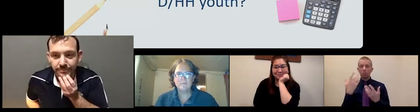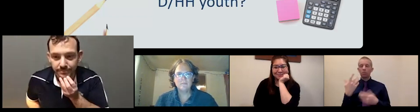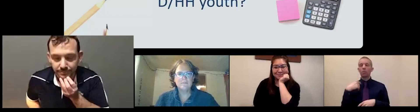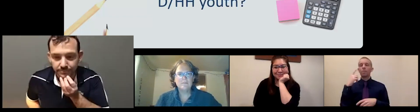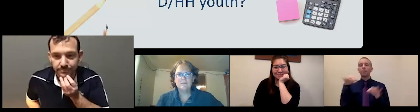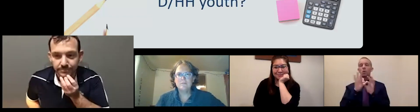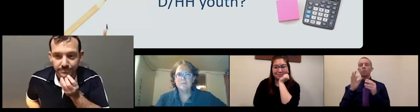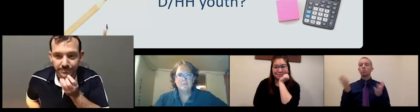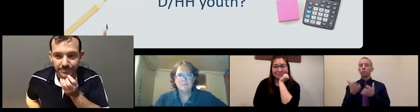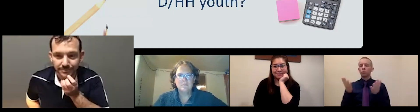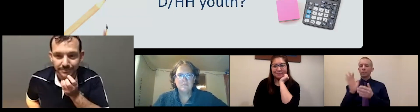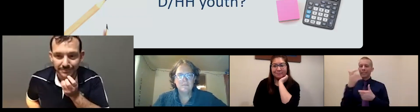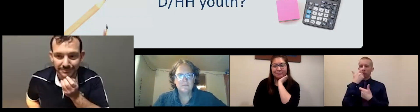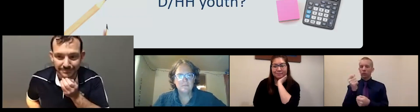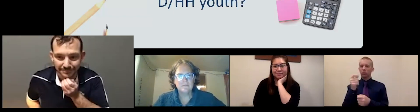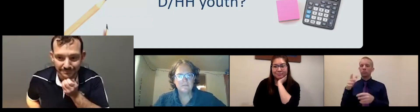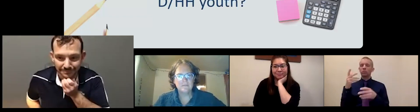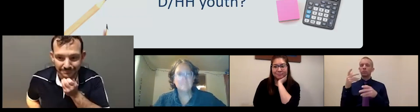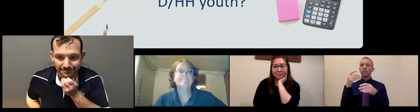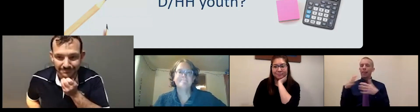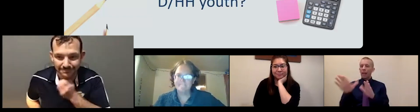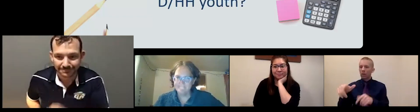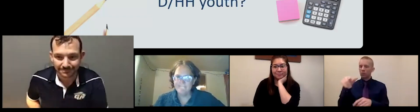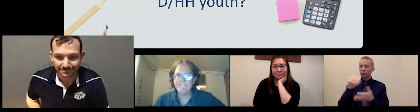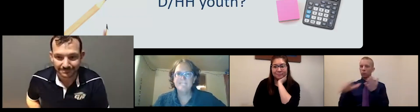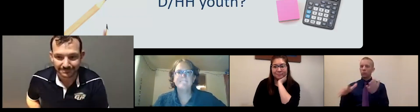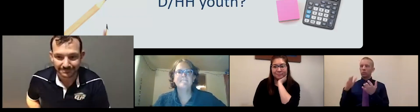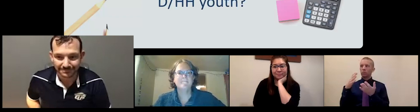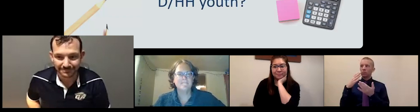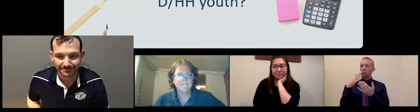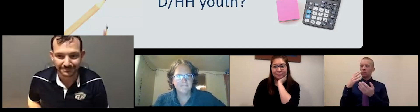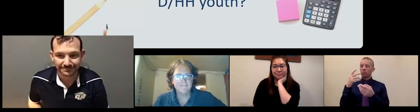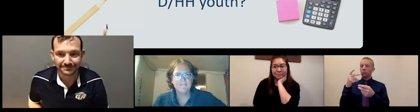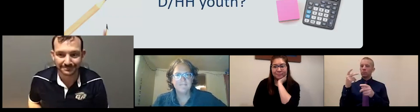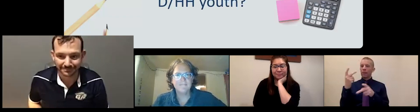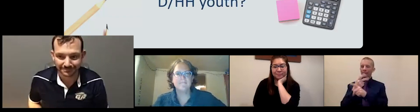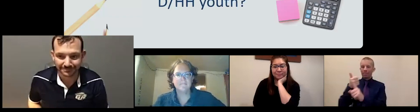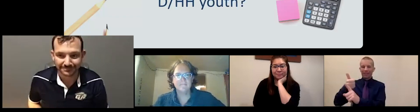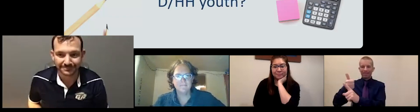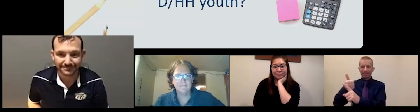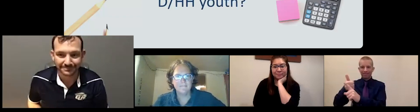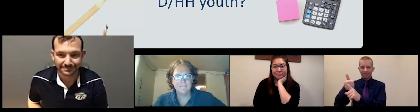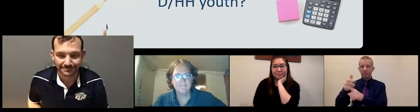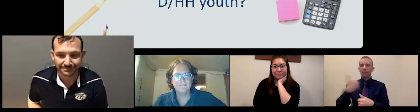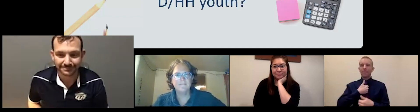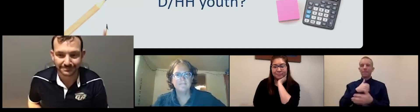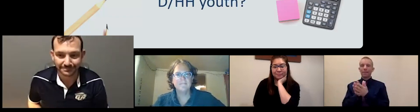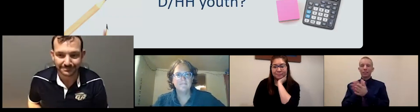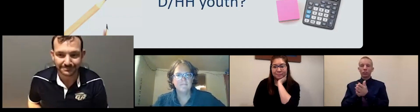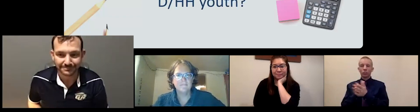It’s important to encourage their interests and let students figure it out themselves and be self-motivated.